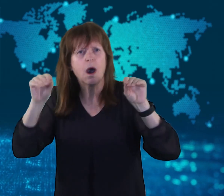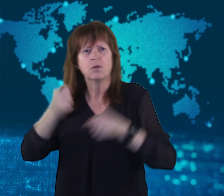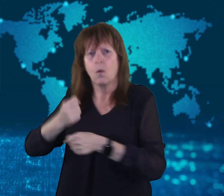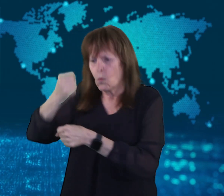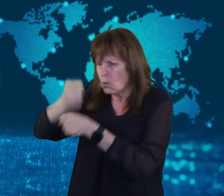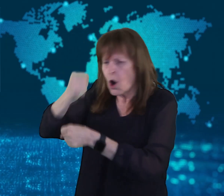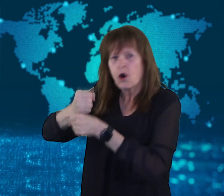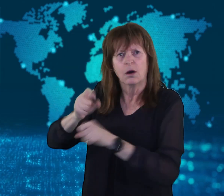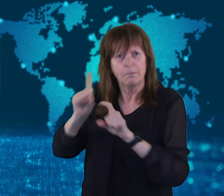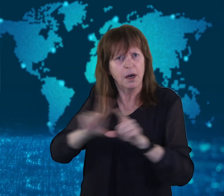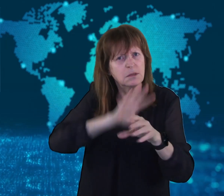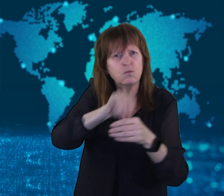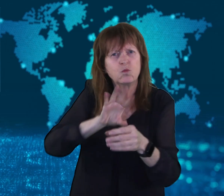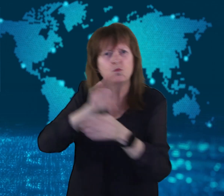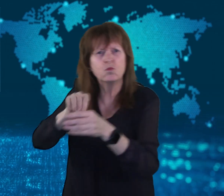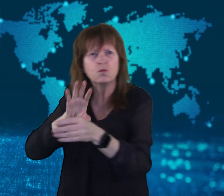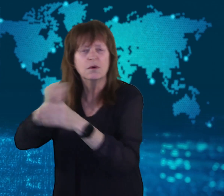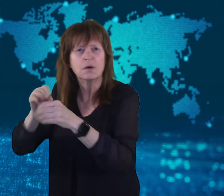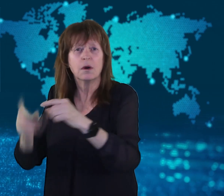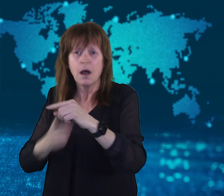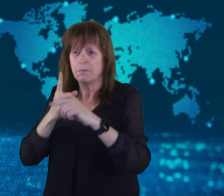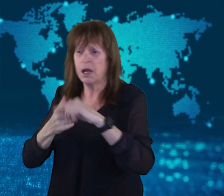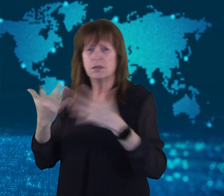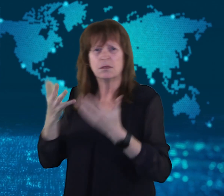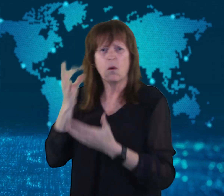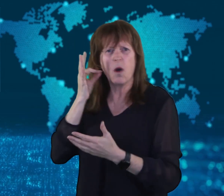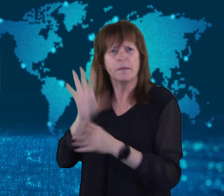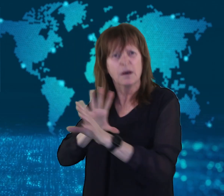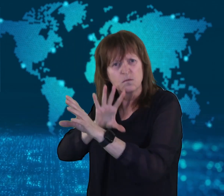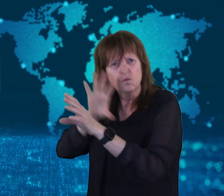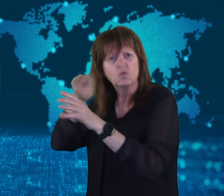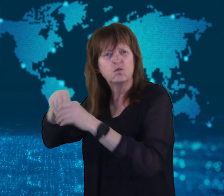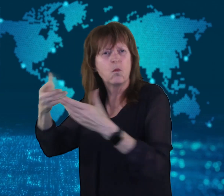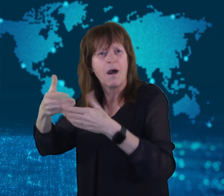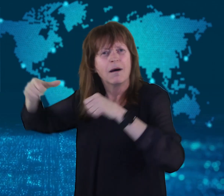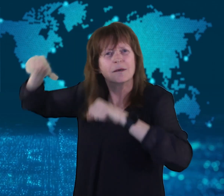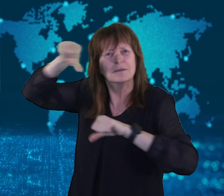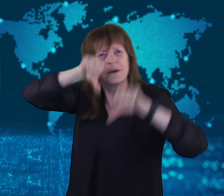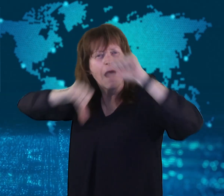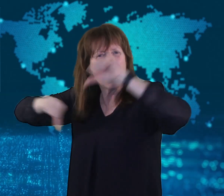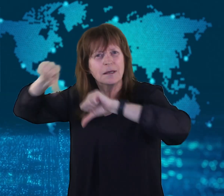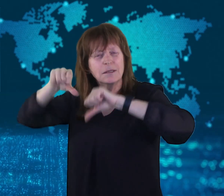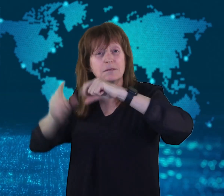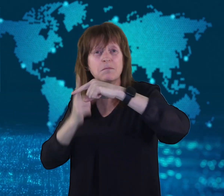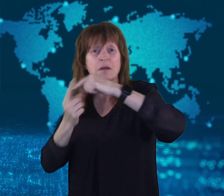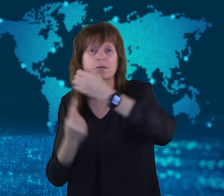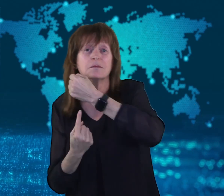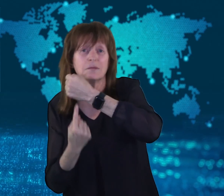He emphasized the need for ducation and employment opportunities,